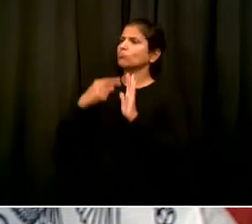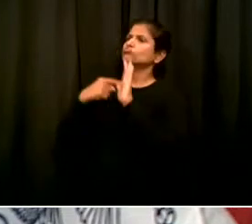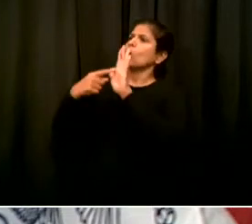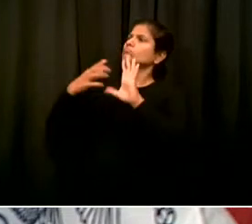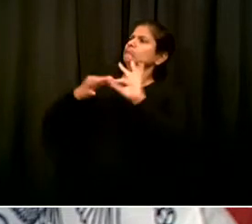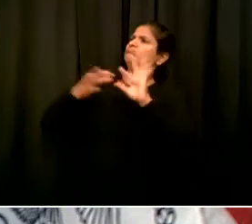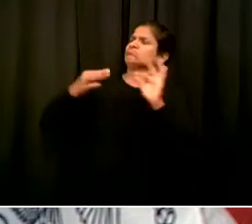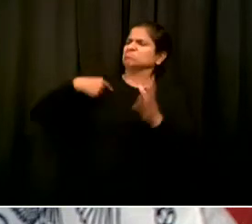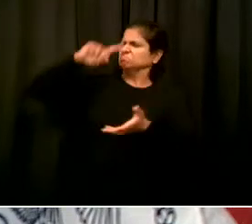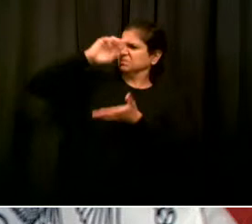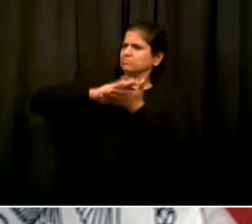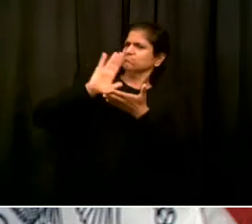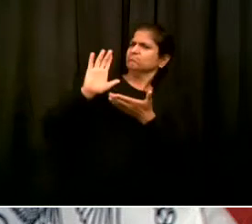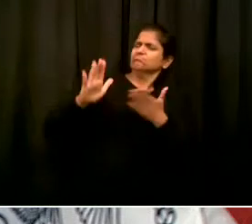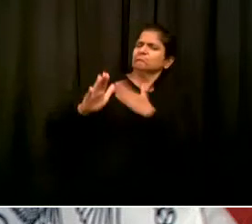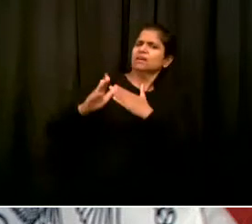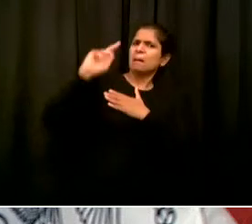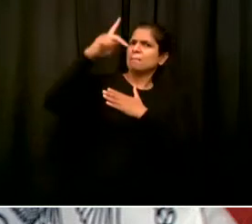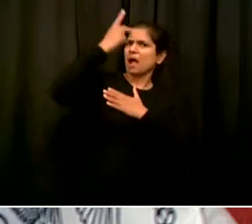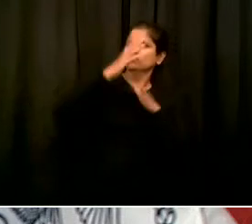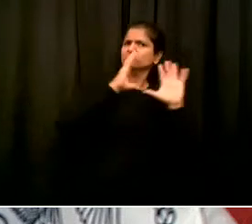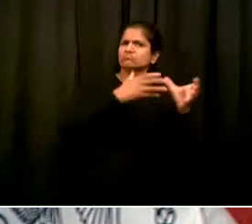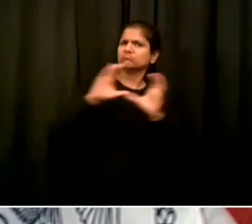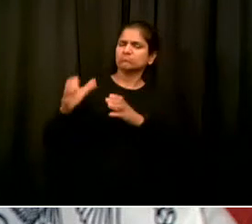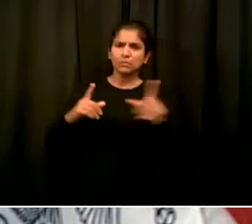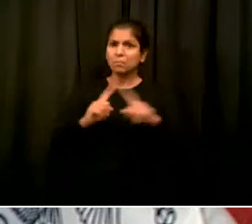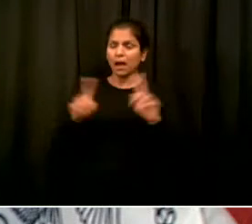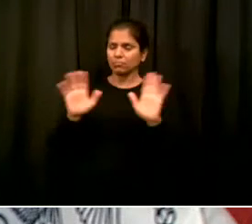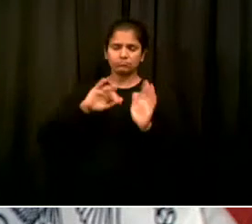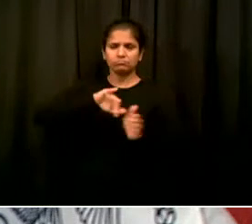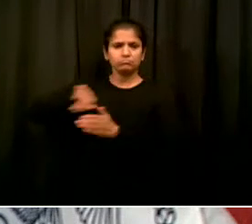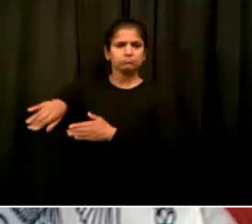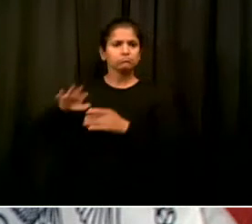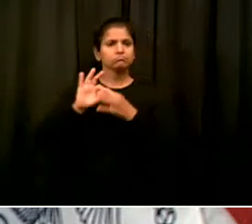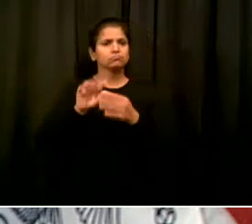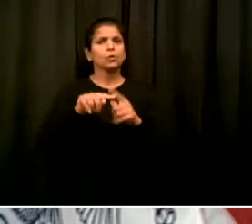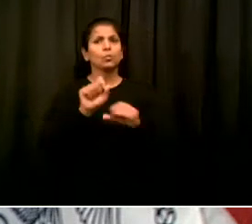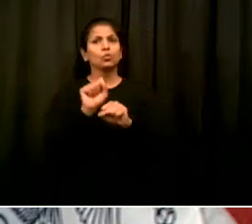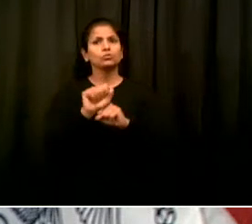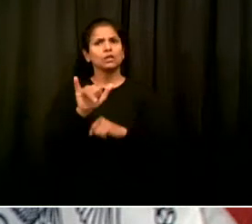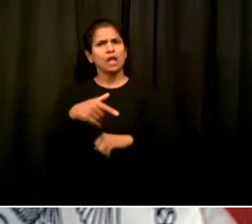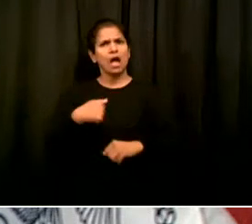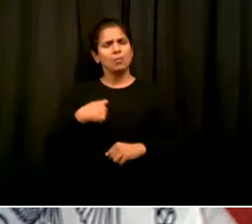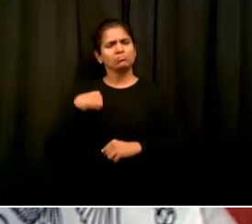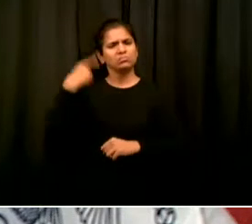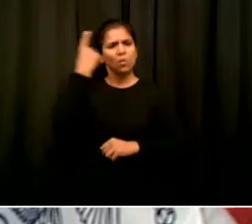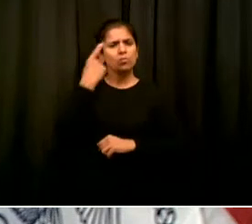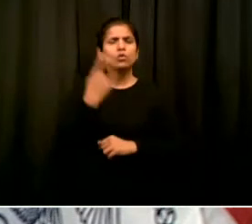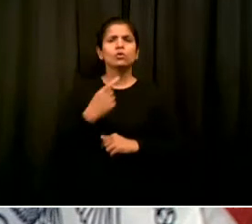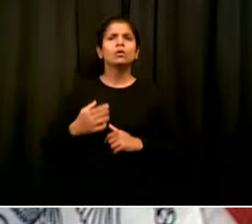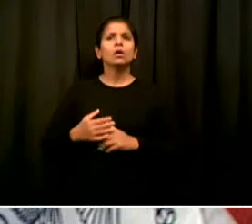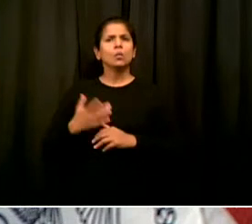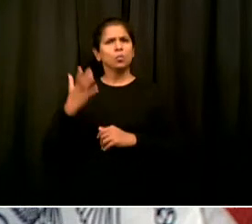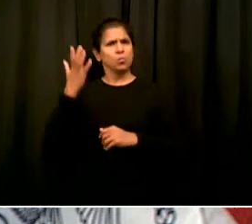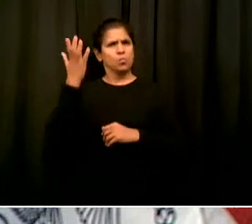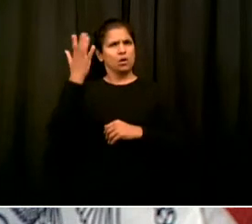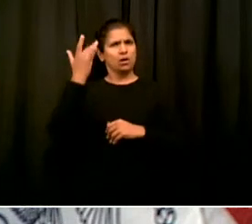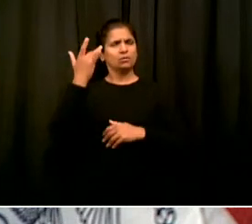AGENDA WHILE ON DUTY WILL FACE CONSEQUENCES. I'M WONNRDEII NGIIF THIS IS TRUE, WHY HAVEN'T ANY